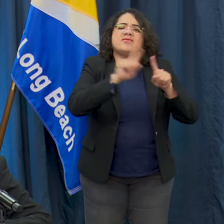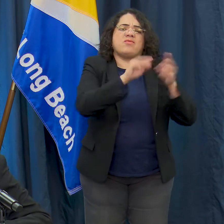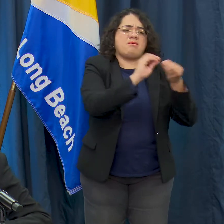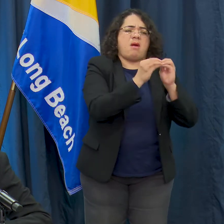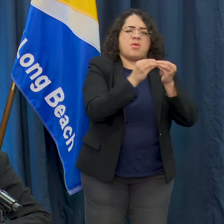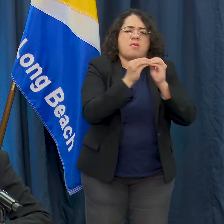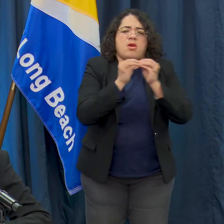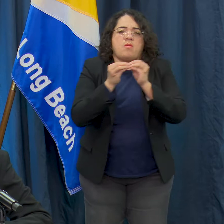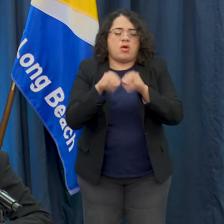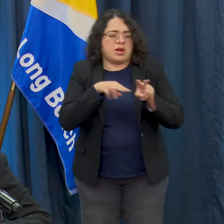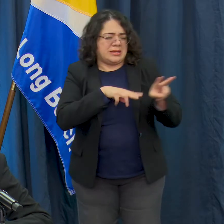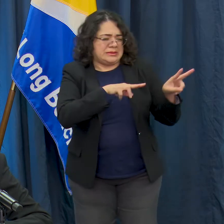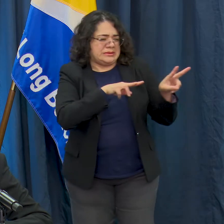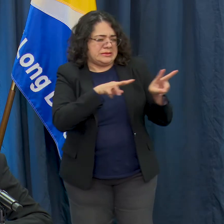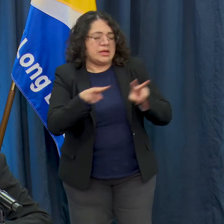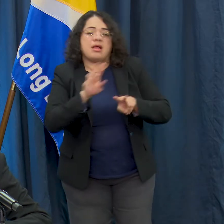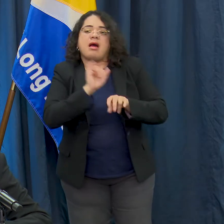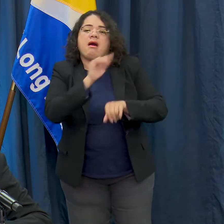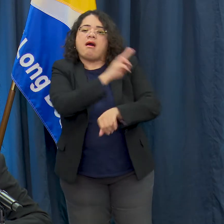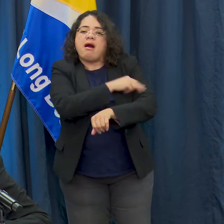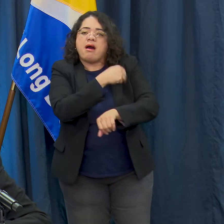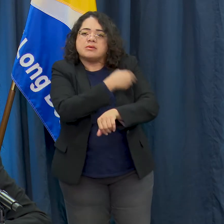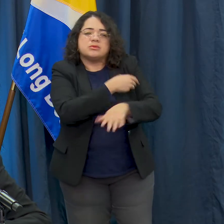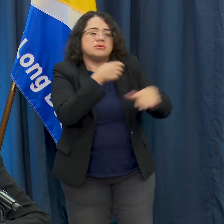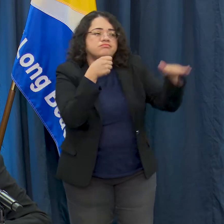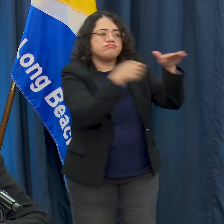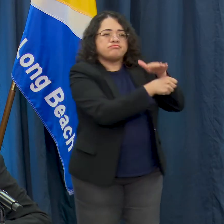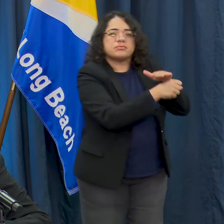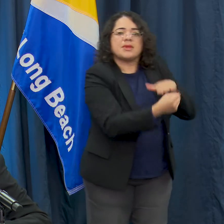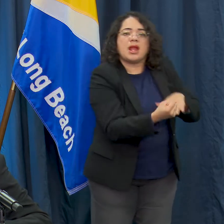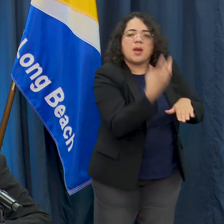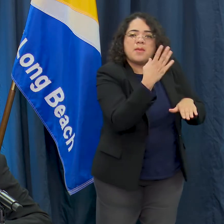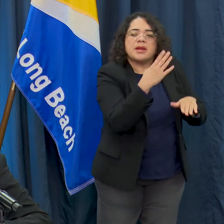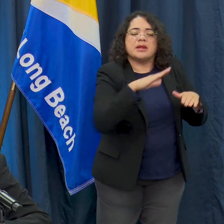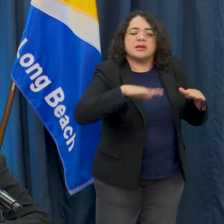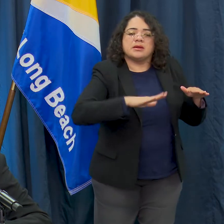looking at hospitalization numbers over the next days ahead, we'll be looking at